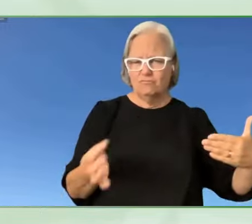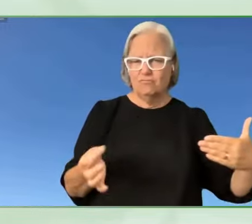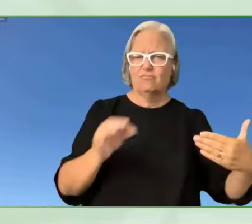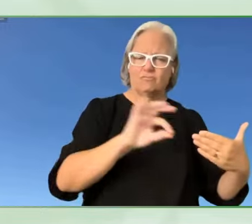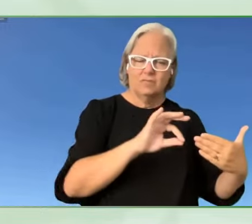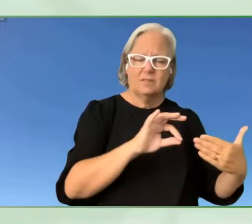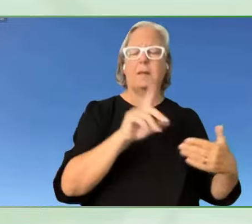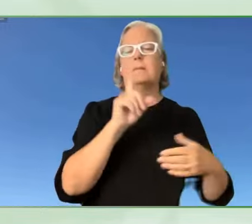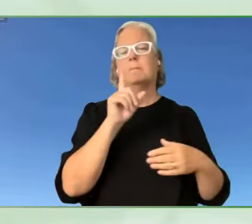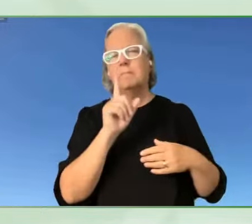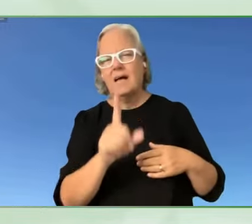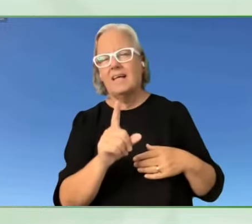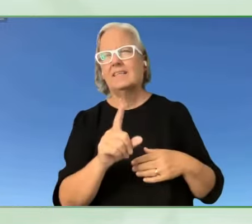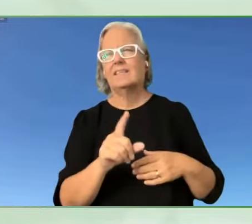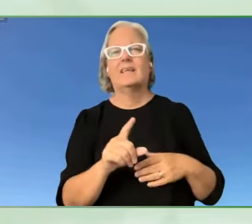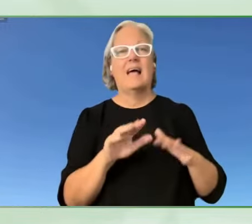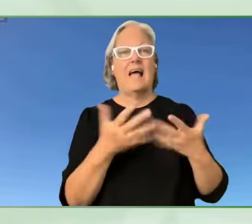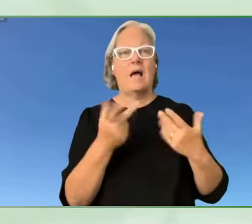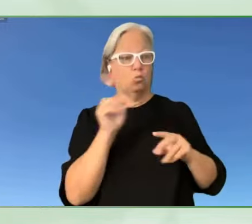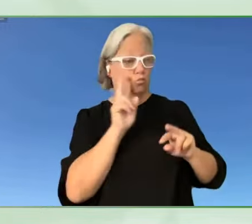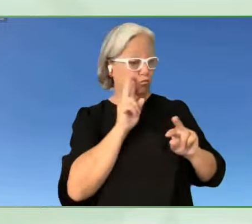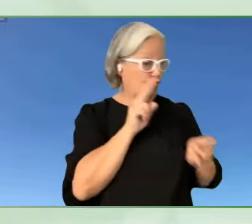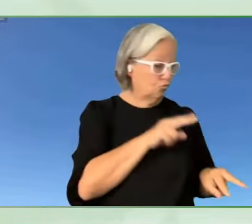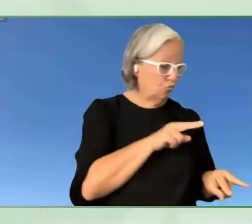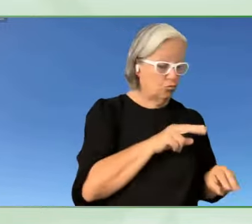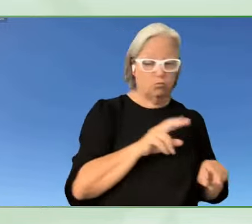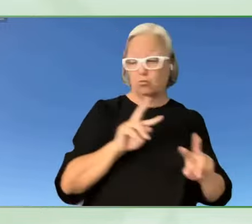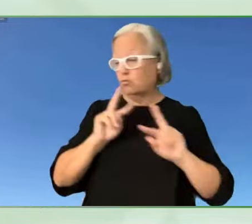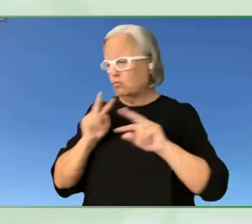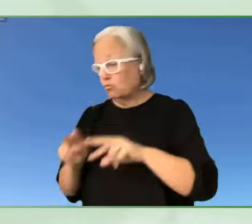Or other settings to different? What can you say about the context? And when is context relevant in UDL, and where isn't it? When I spoke about India, as I said, UDL is a framework, guiding principle.